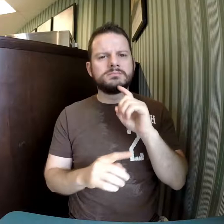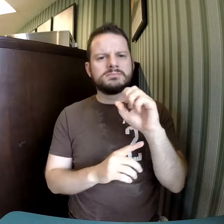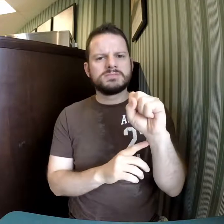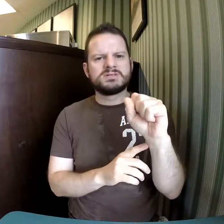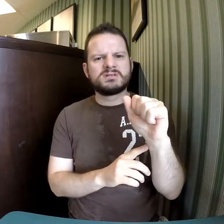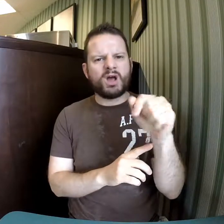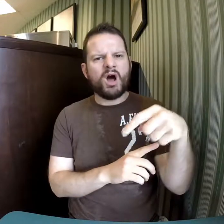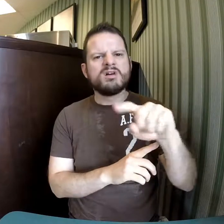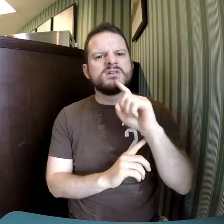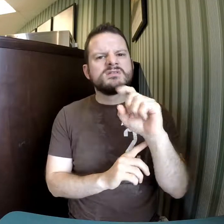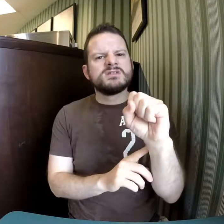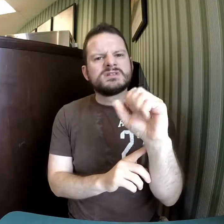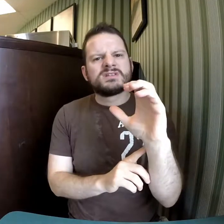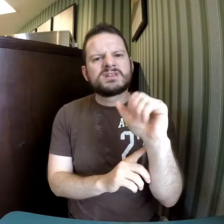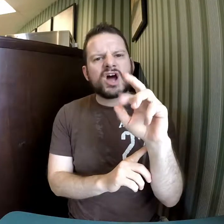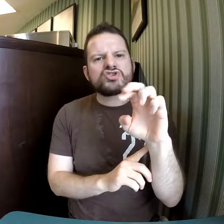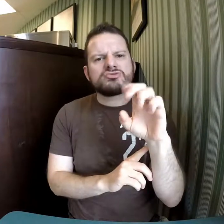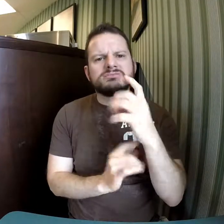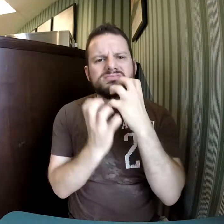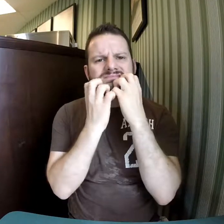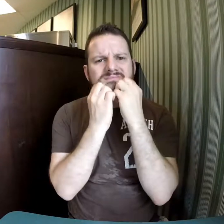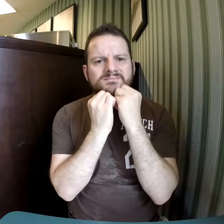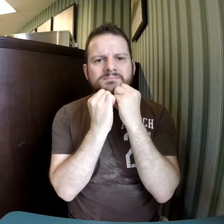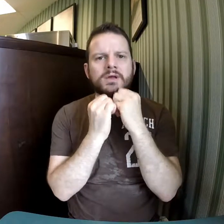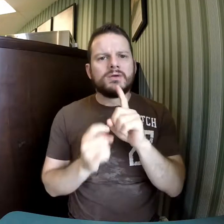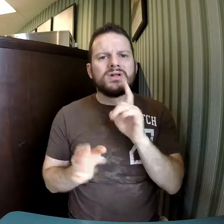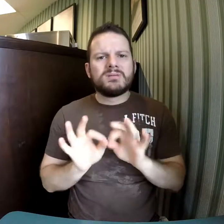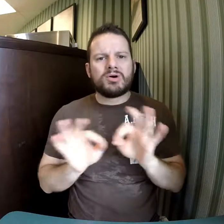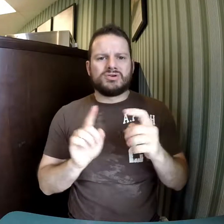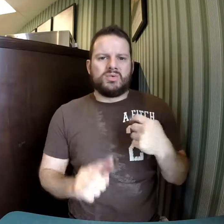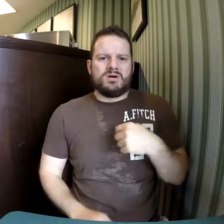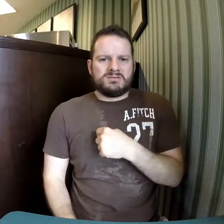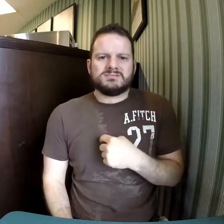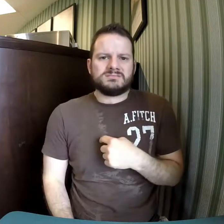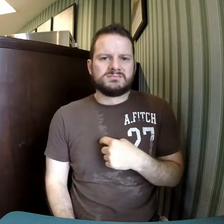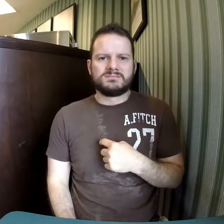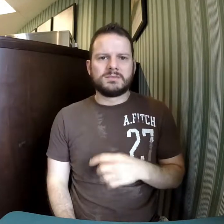are sacred and really important to us!